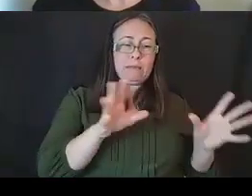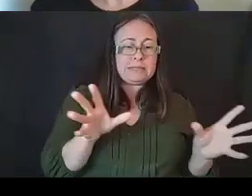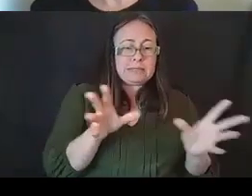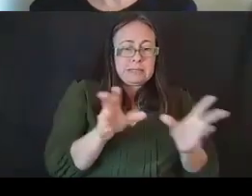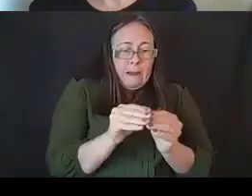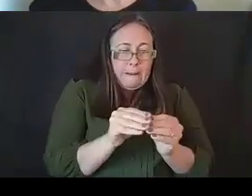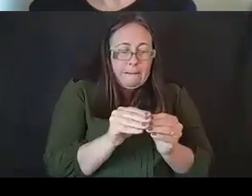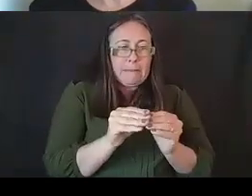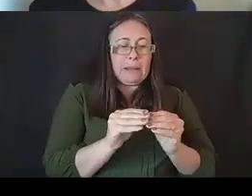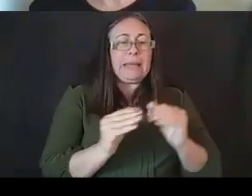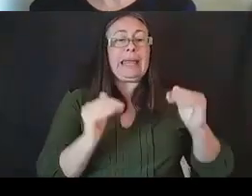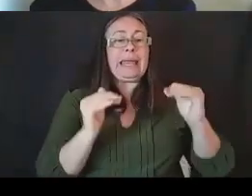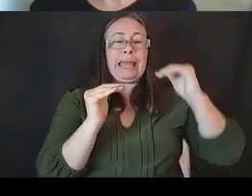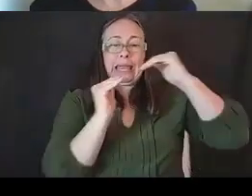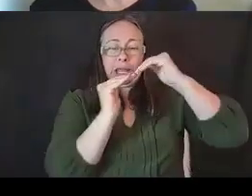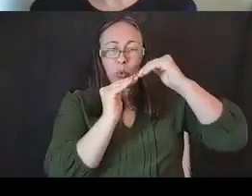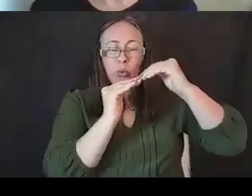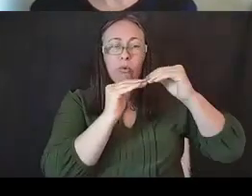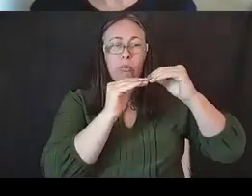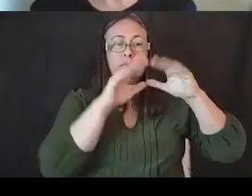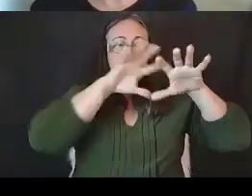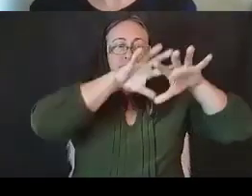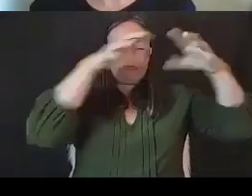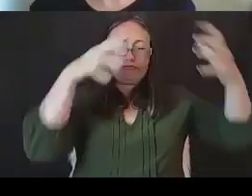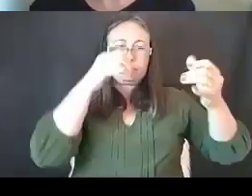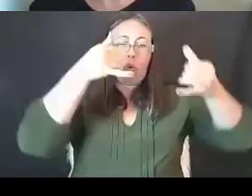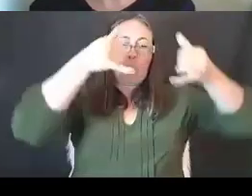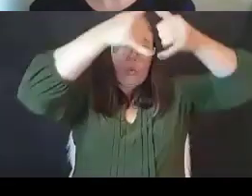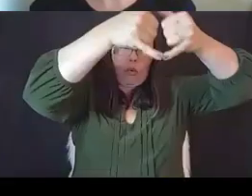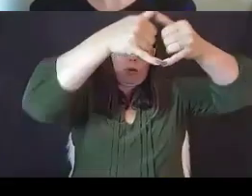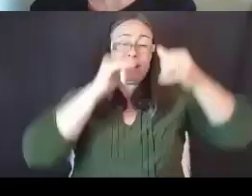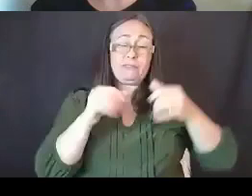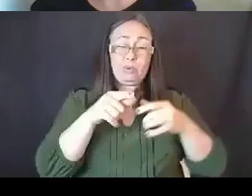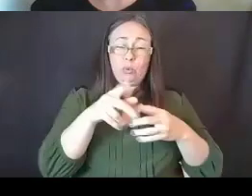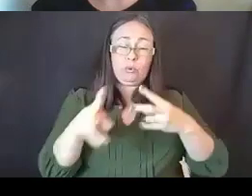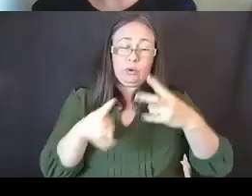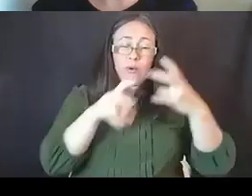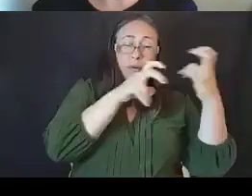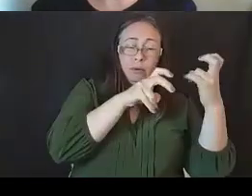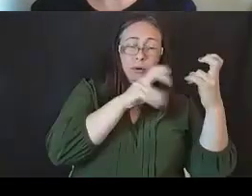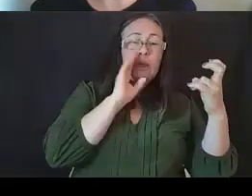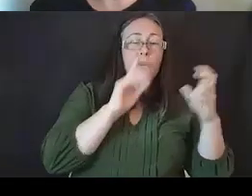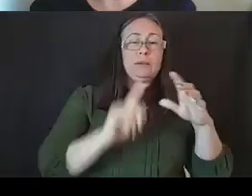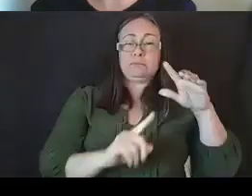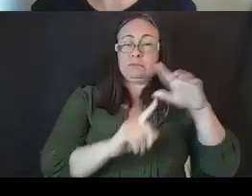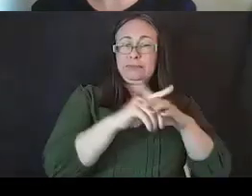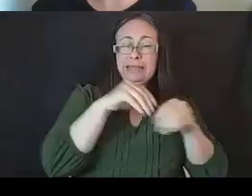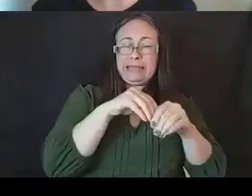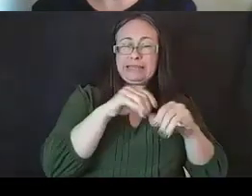equals the award total costs. So if you're exporting this information they appear in separate columns so that if you are adding things up